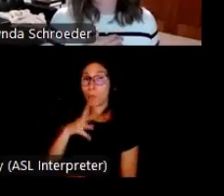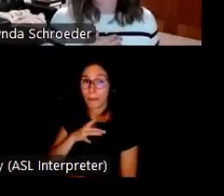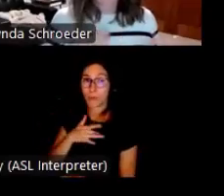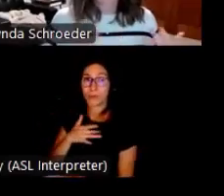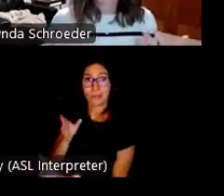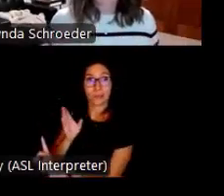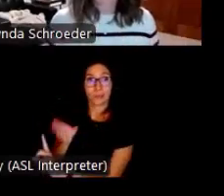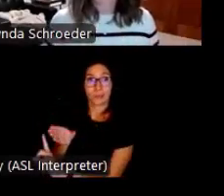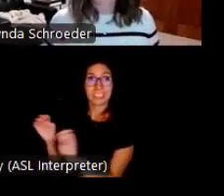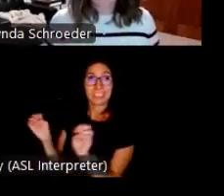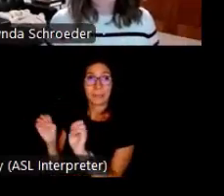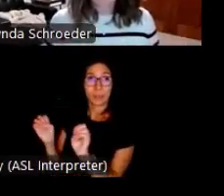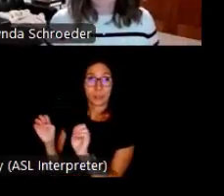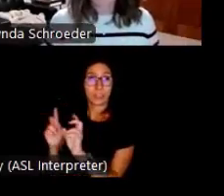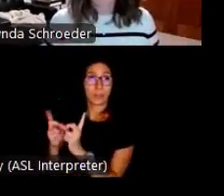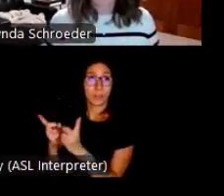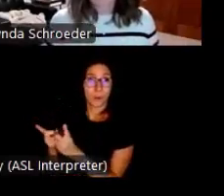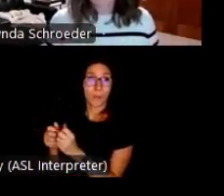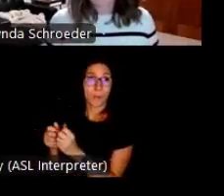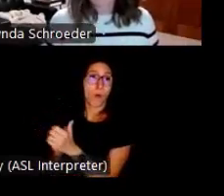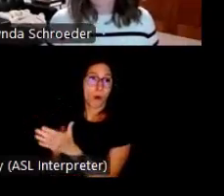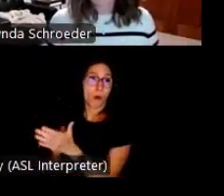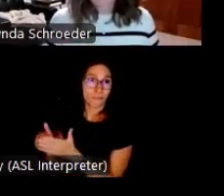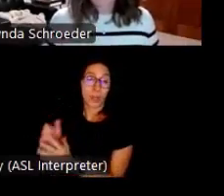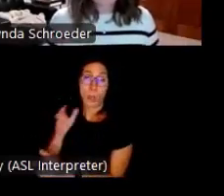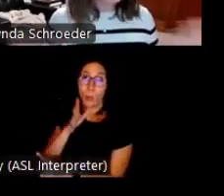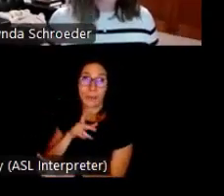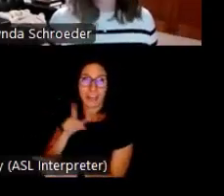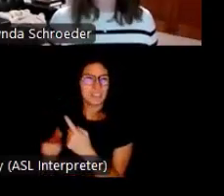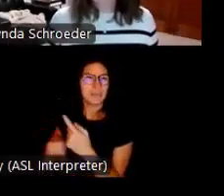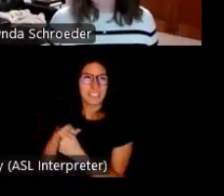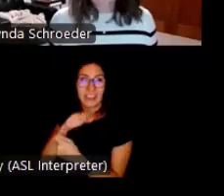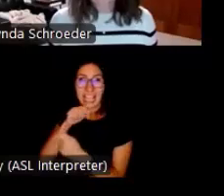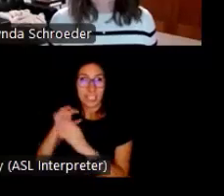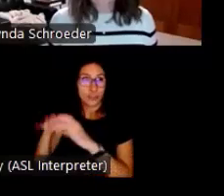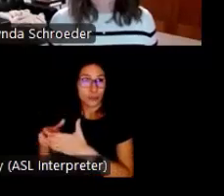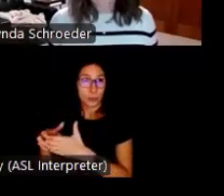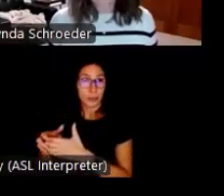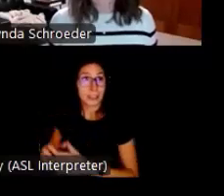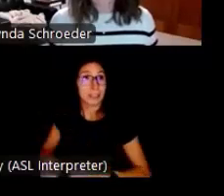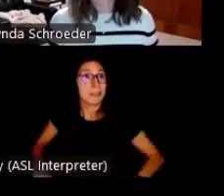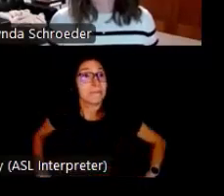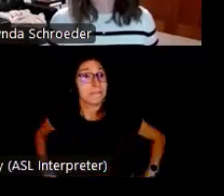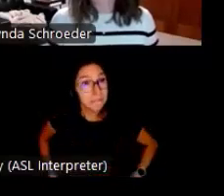And it was a particular age group. Well, this now changes how we share the results